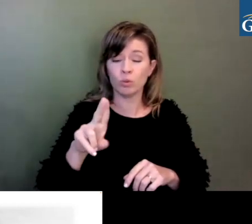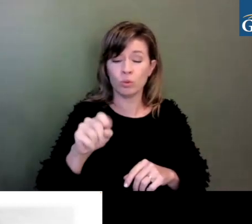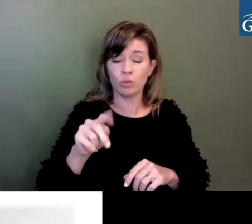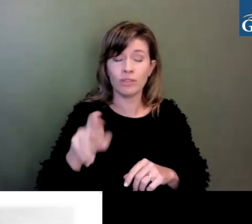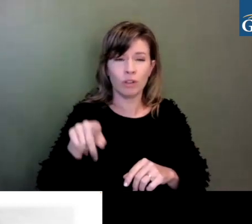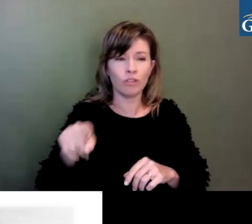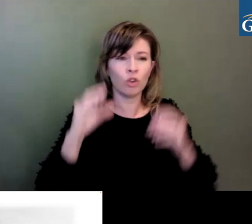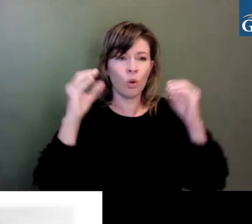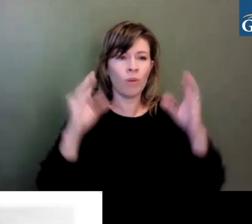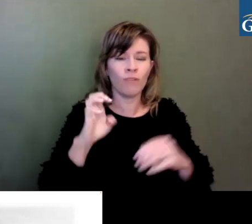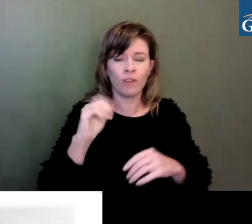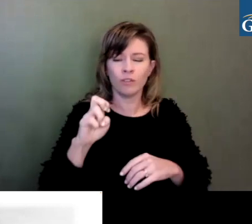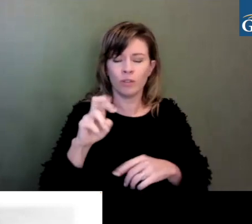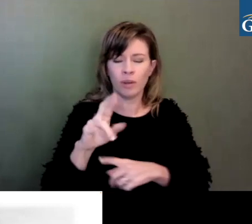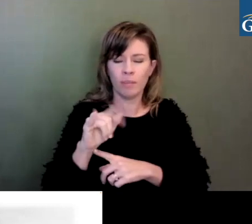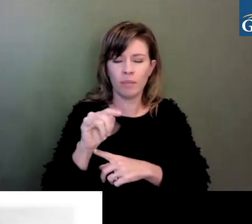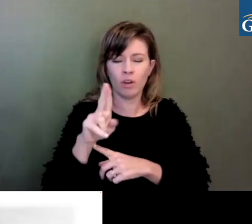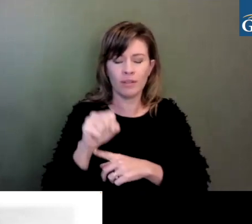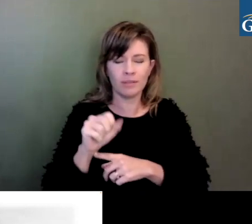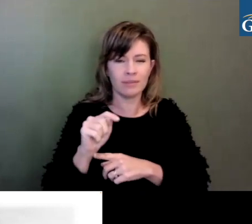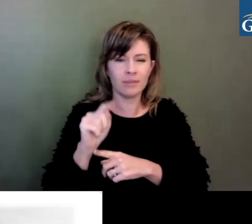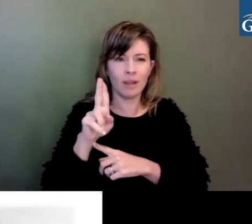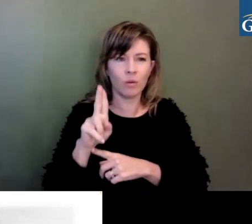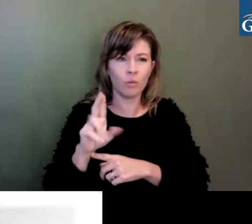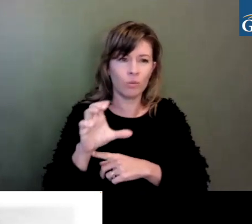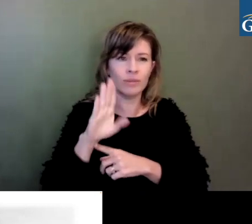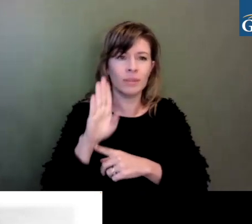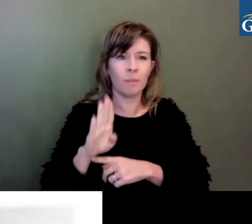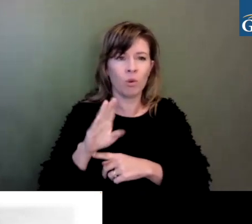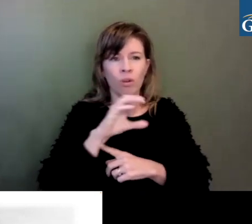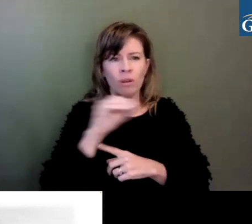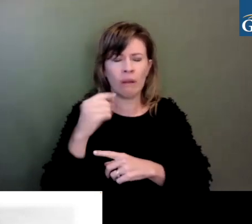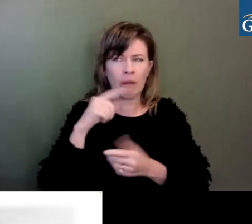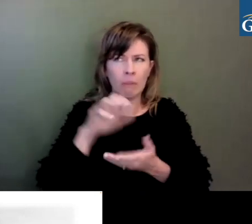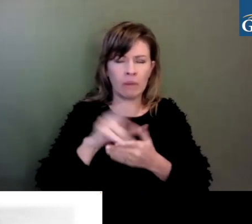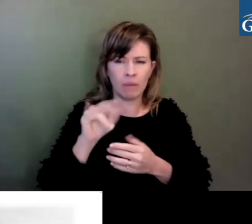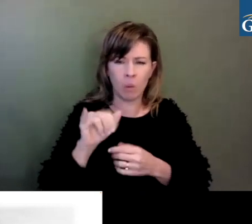Berkeley and I believe NYU as well,